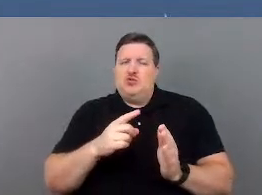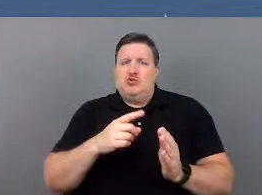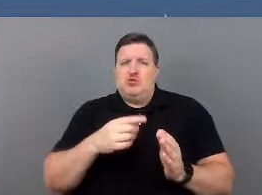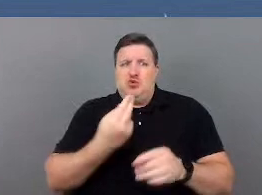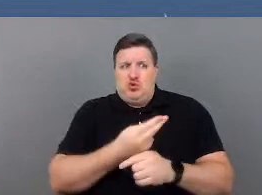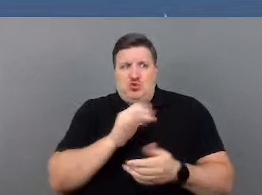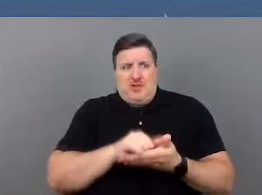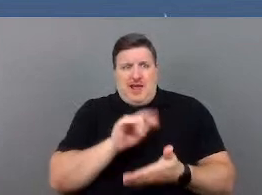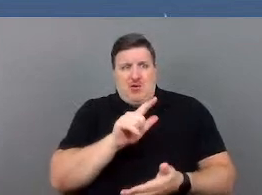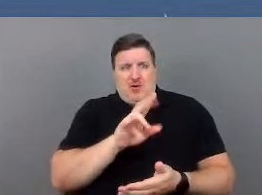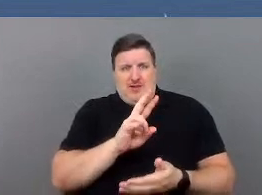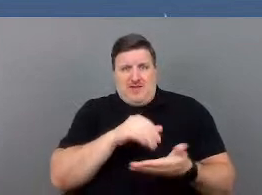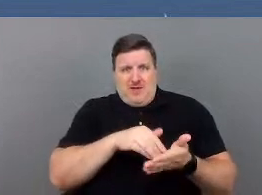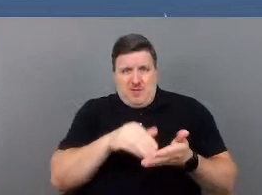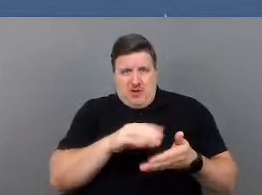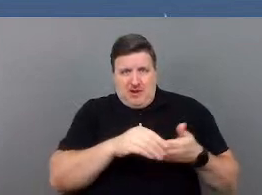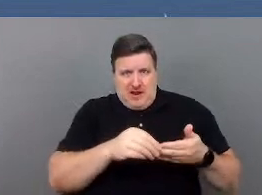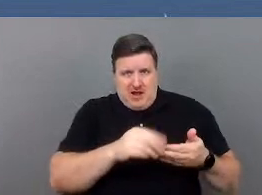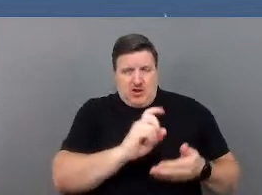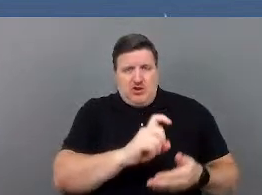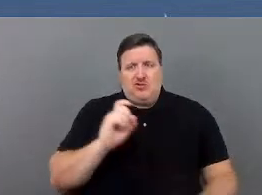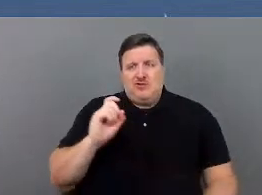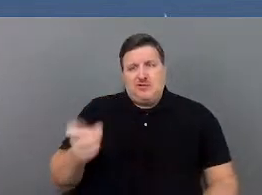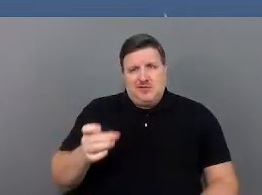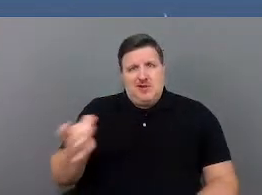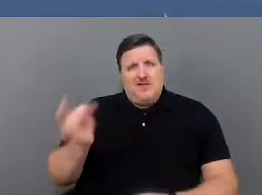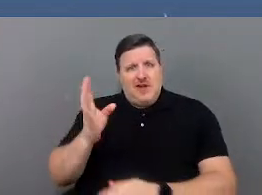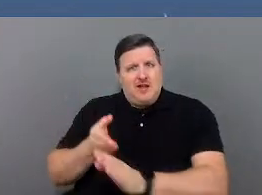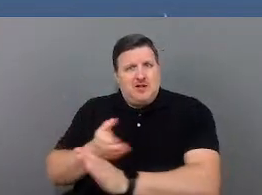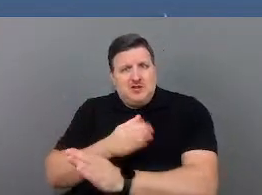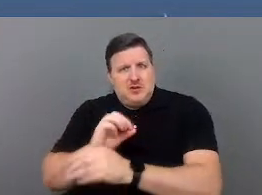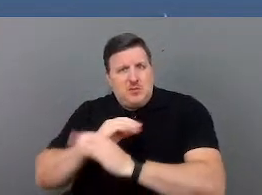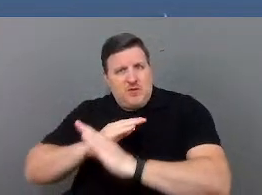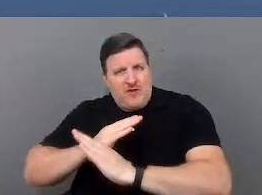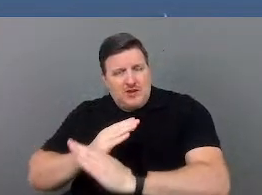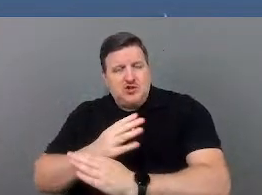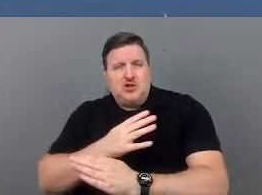SOME PEOPLE LINE UP AT THE FOOD SHELF HALF A BLOCK AWAY FROM ME. YOU KNOW, AND I HAVE OTHER NEIGHBORS THAT DON'T HAVE